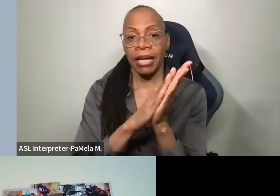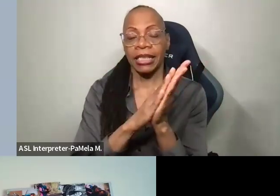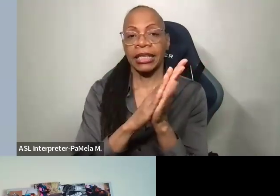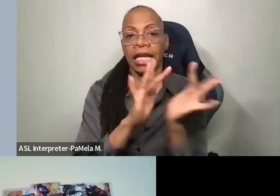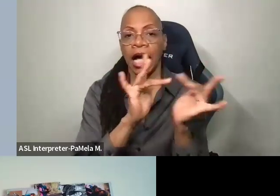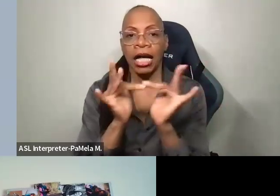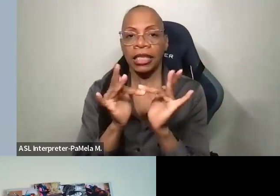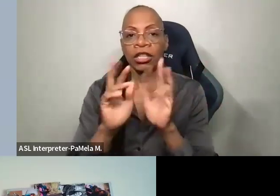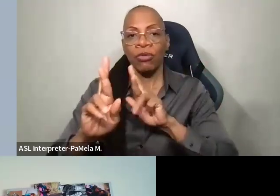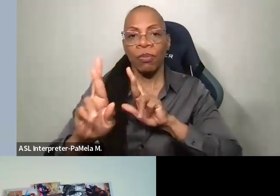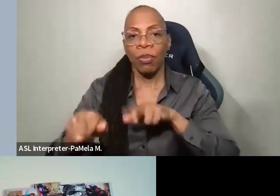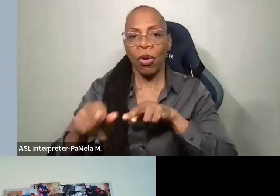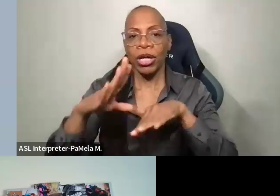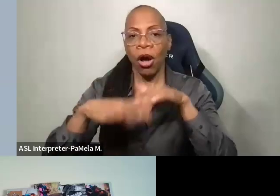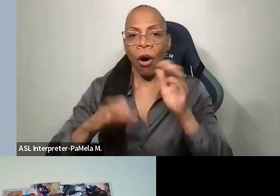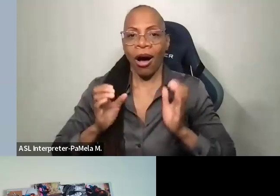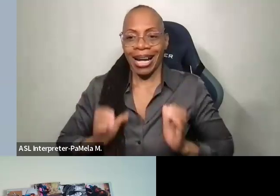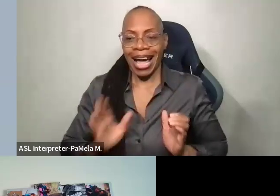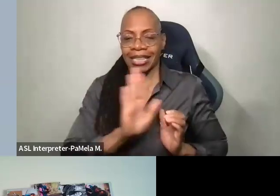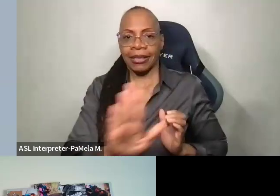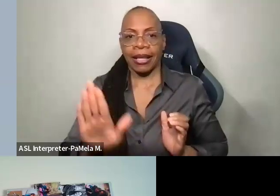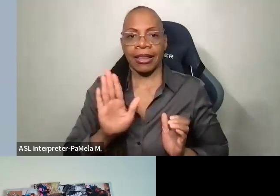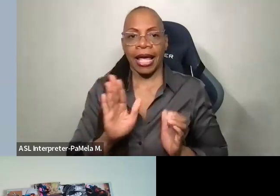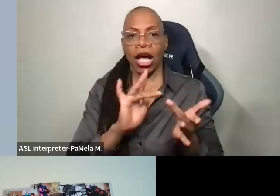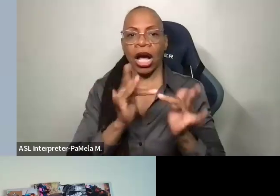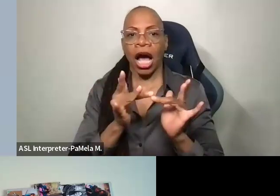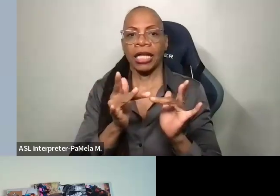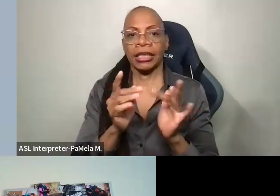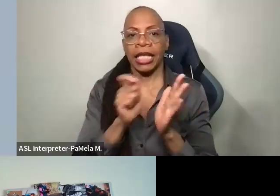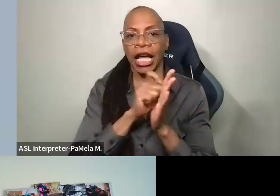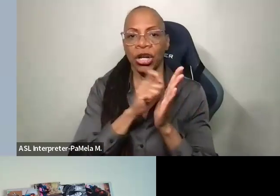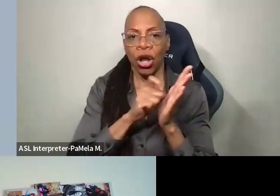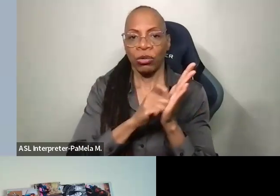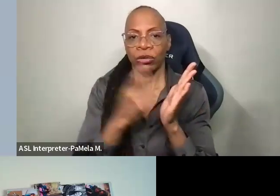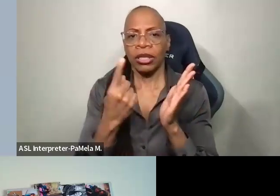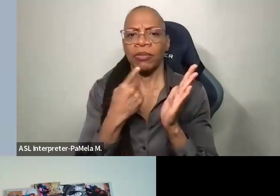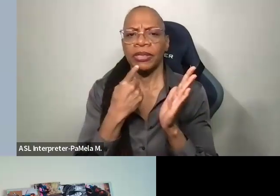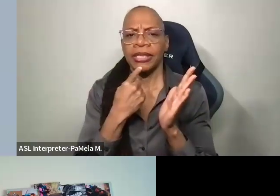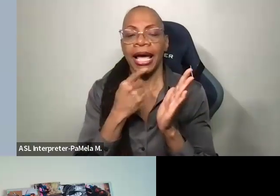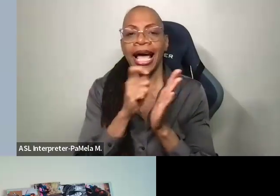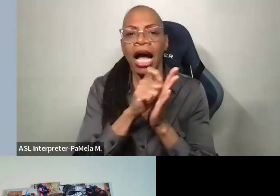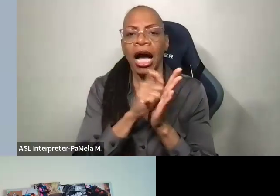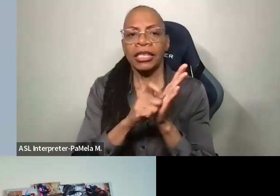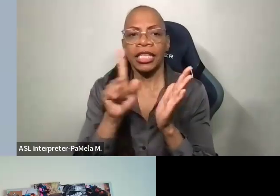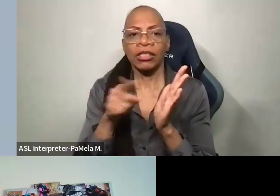reporting on clients in their contact notes. And then someone mentioned contacts being only once a month.